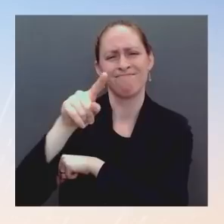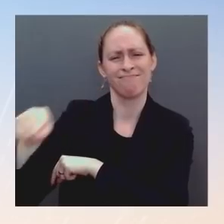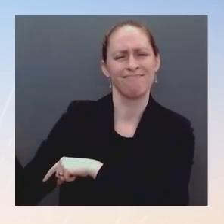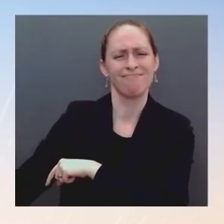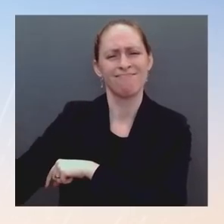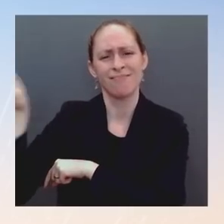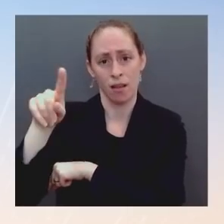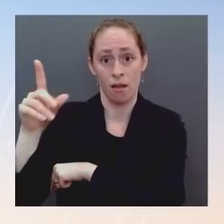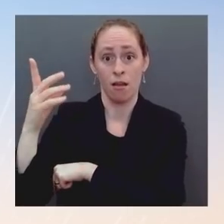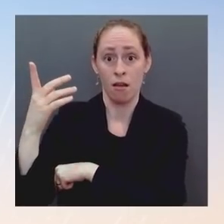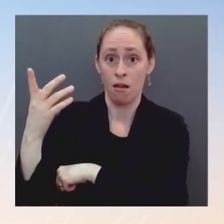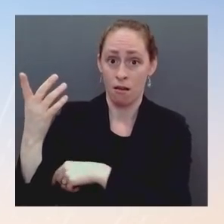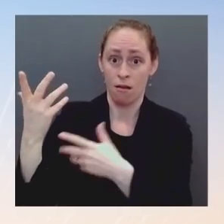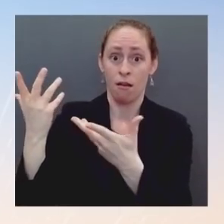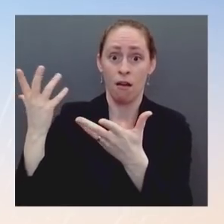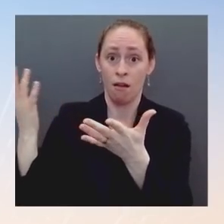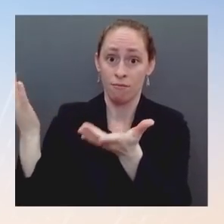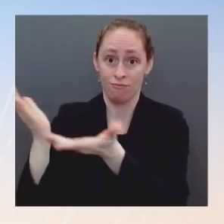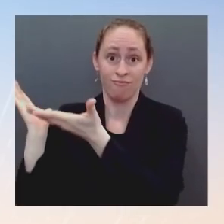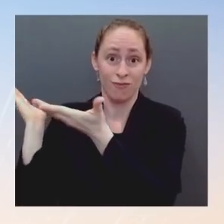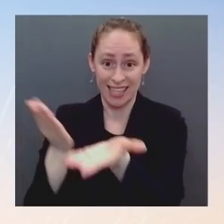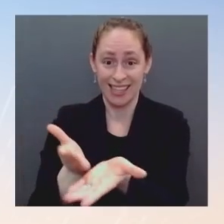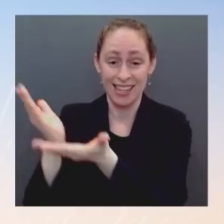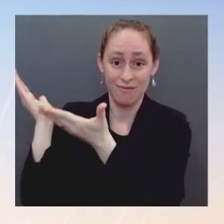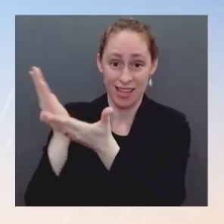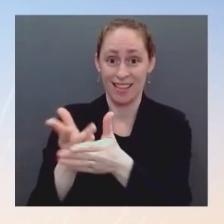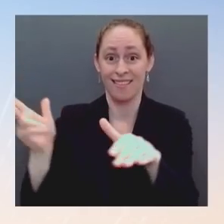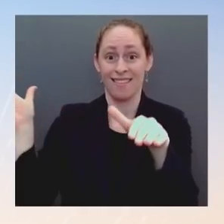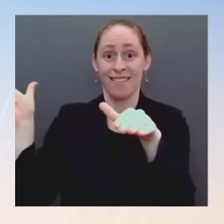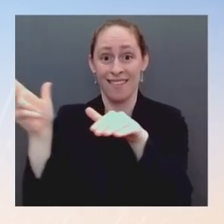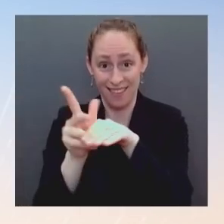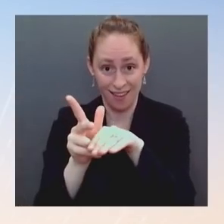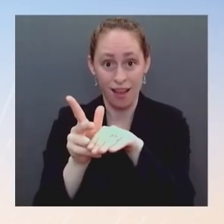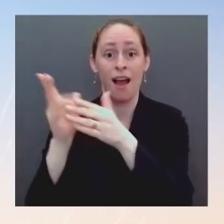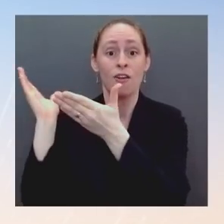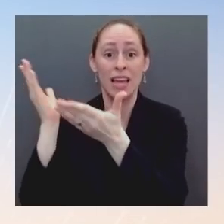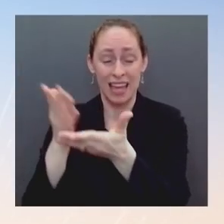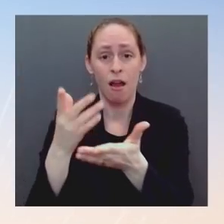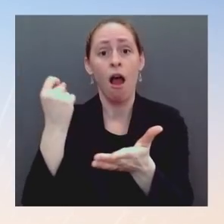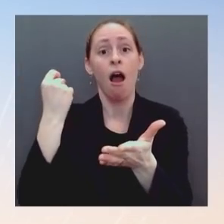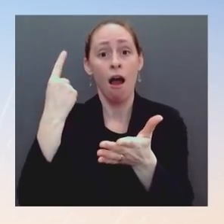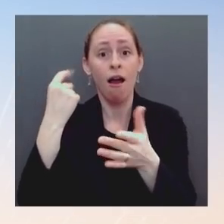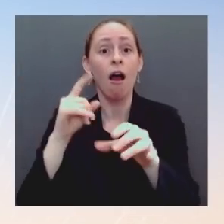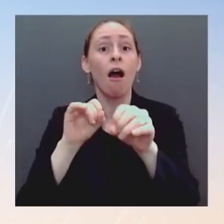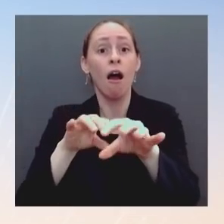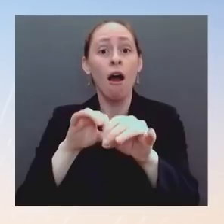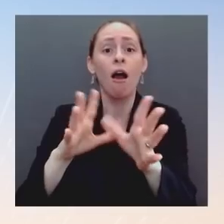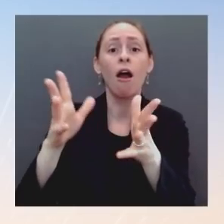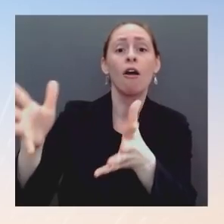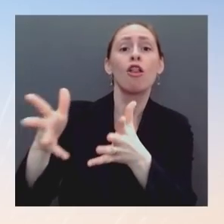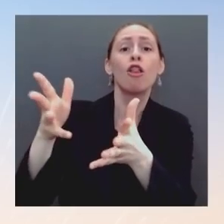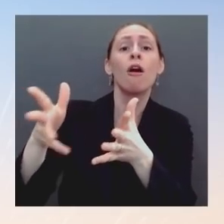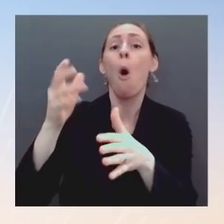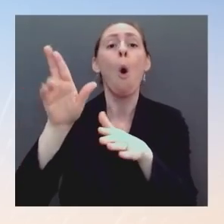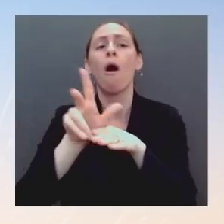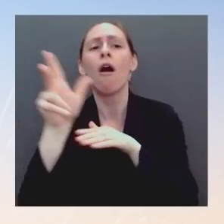these big shipping containers of agricultural goods. One other item before we get to your questions.